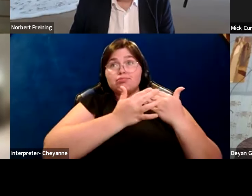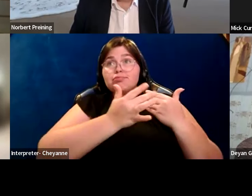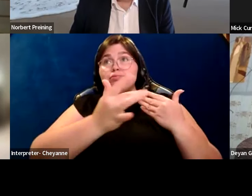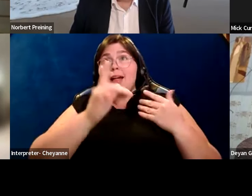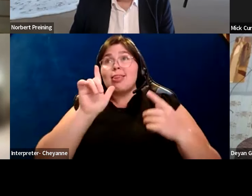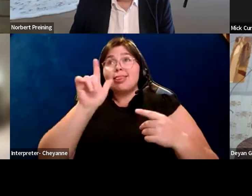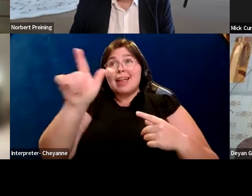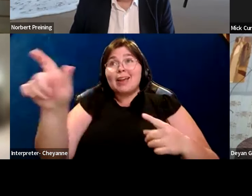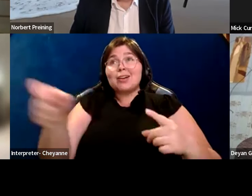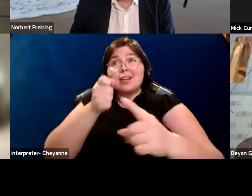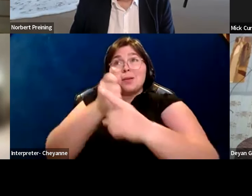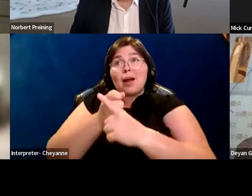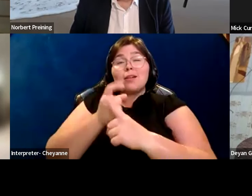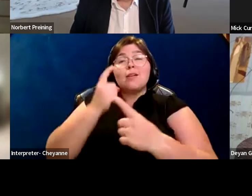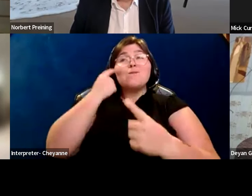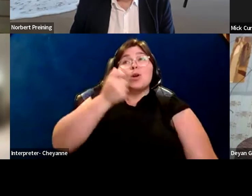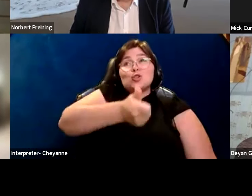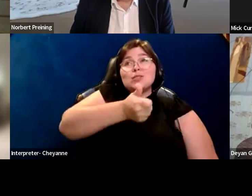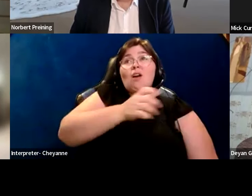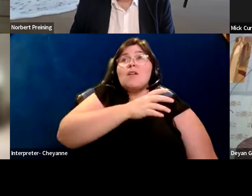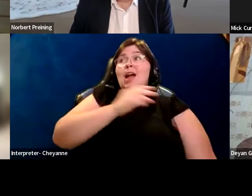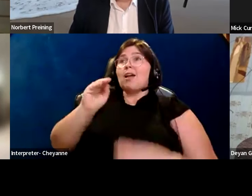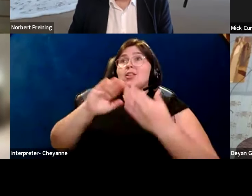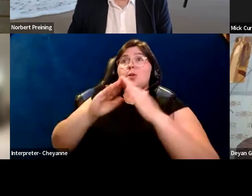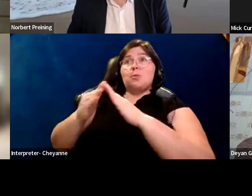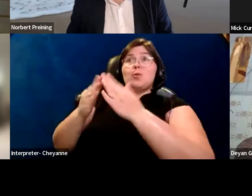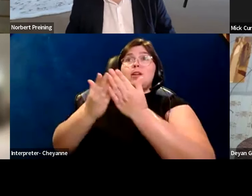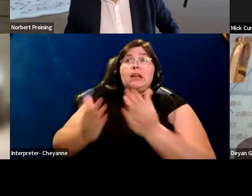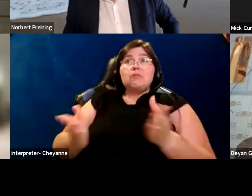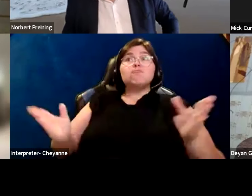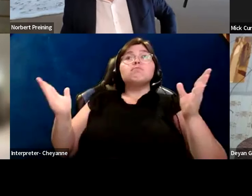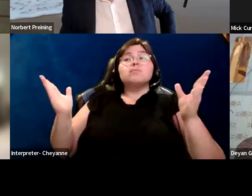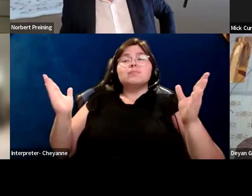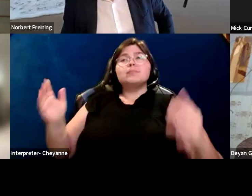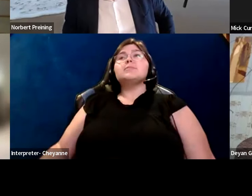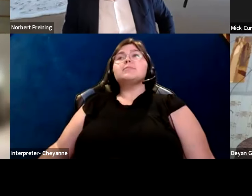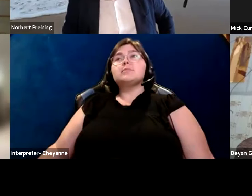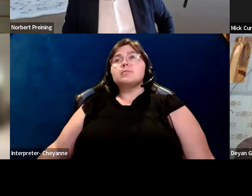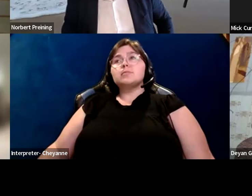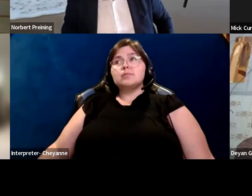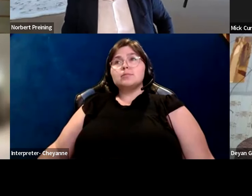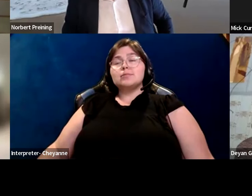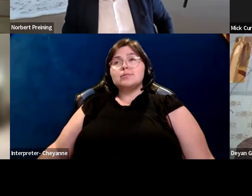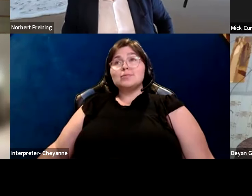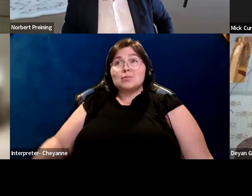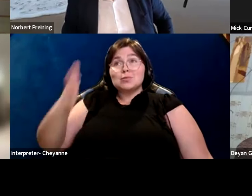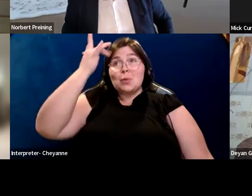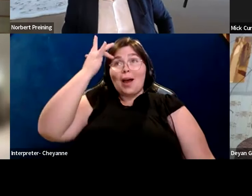and the mainstream community at large as well. Because accessible papers or papers